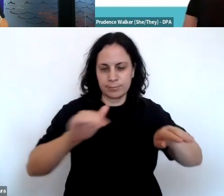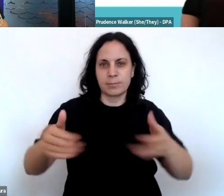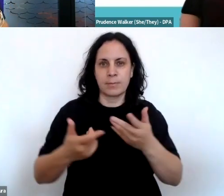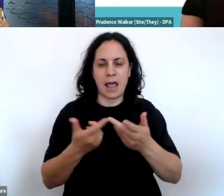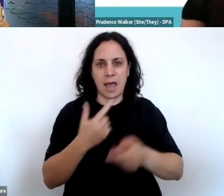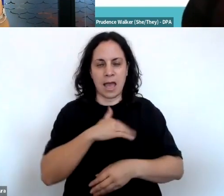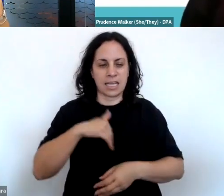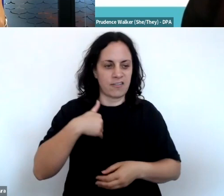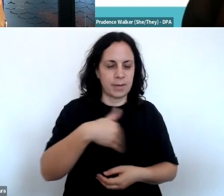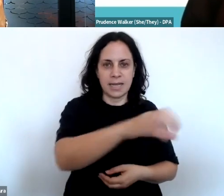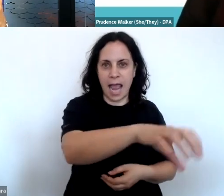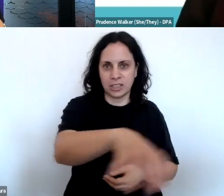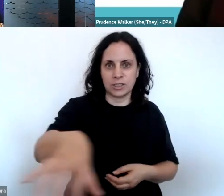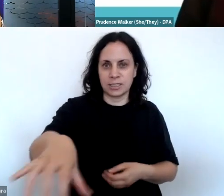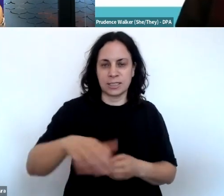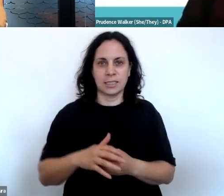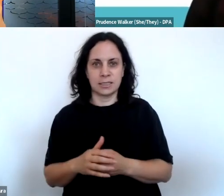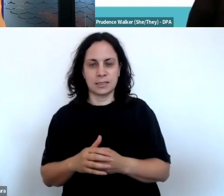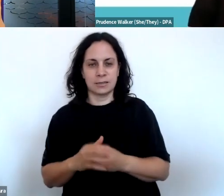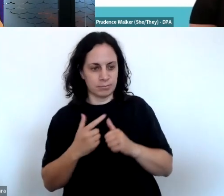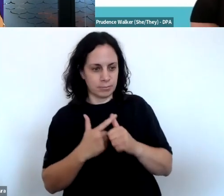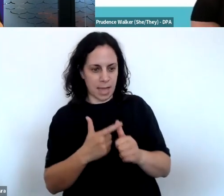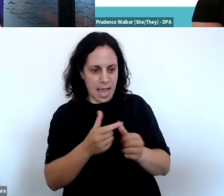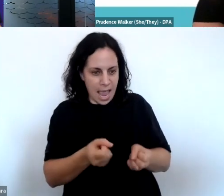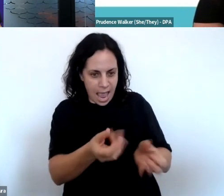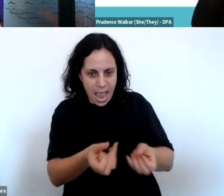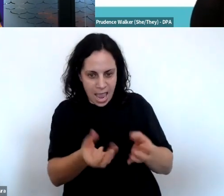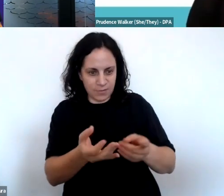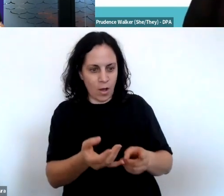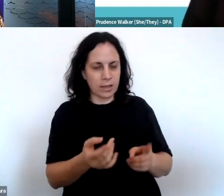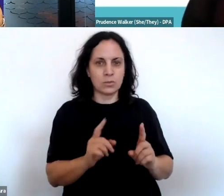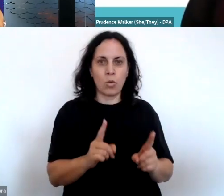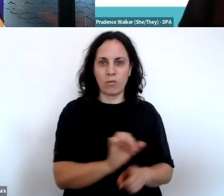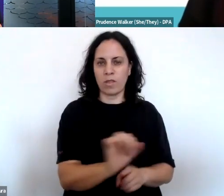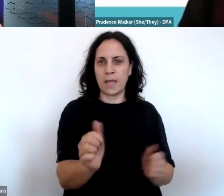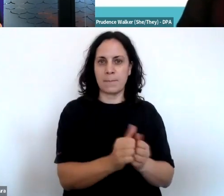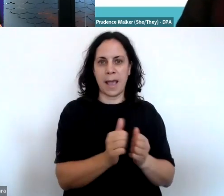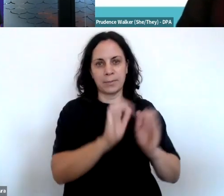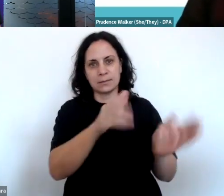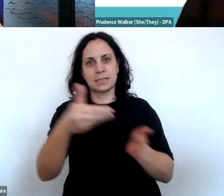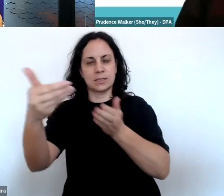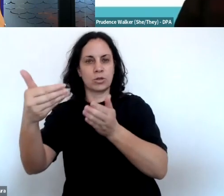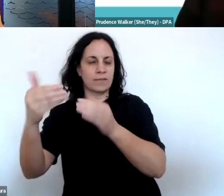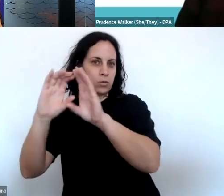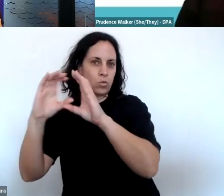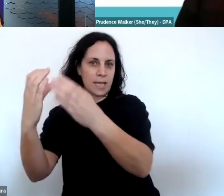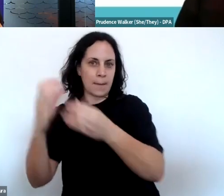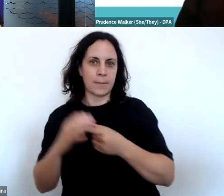provide advice on cabinet papers going out to ministers, working with disabled peoples organizations